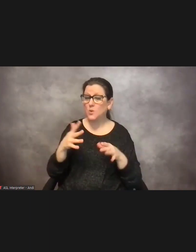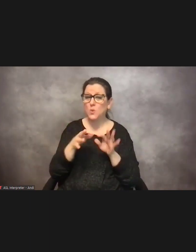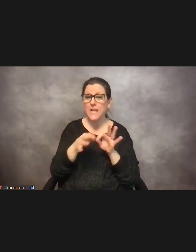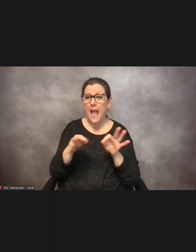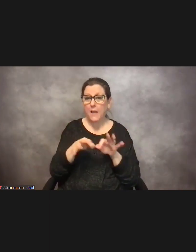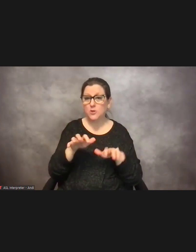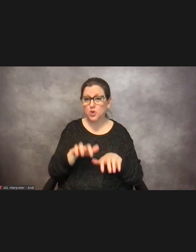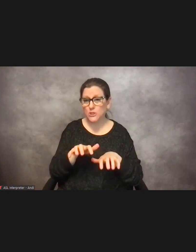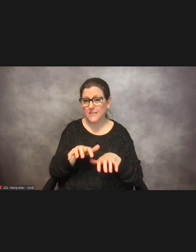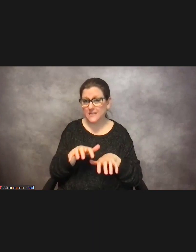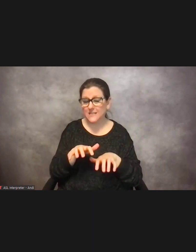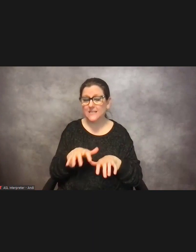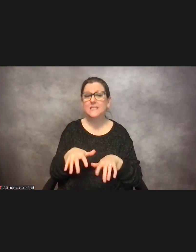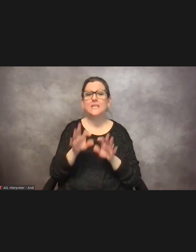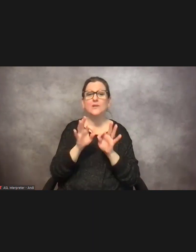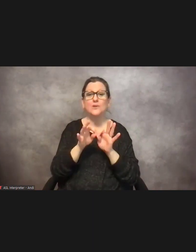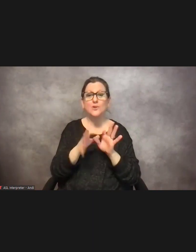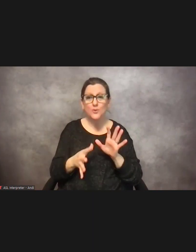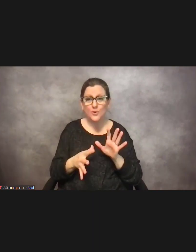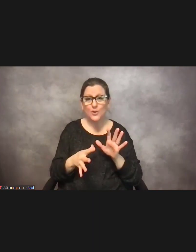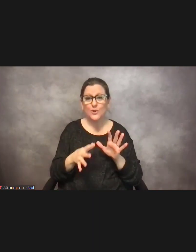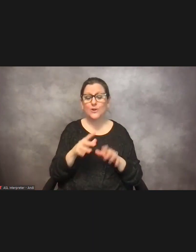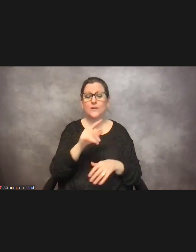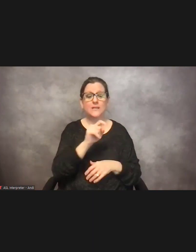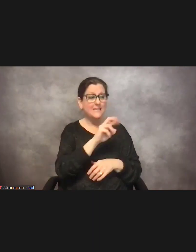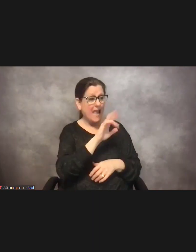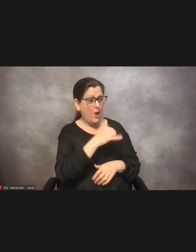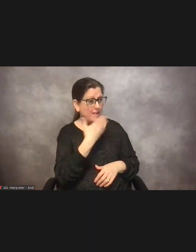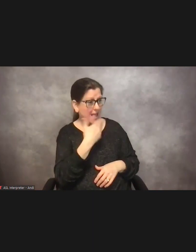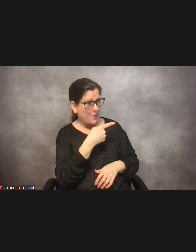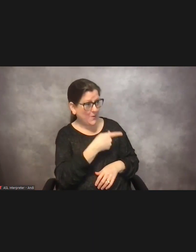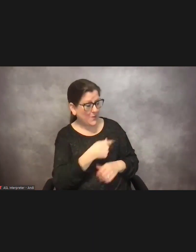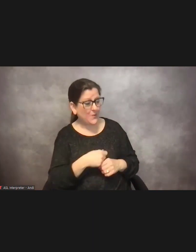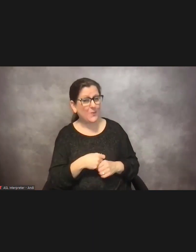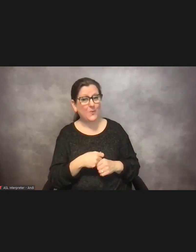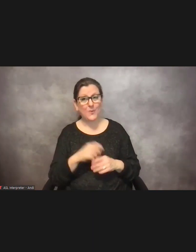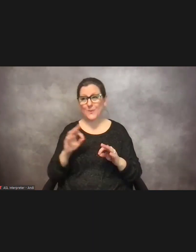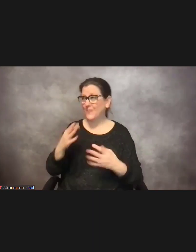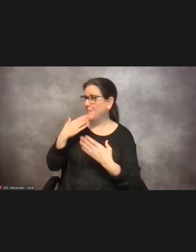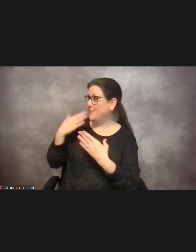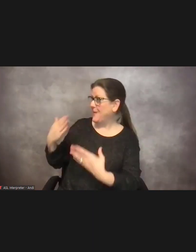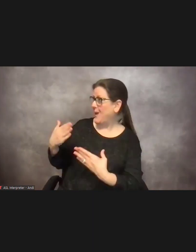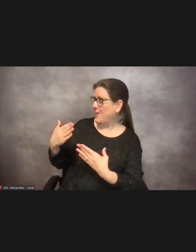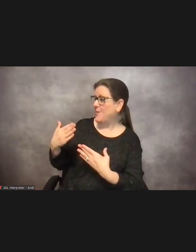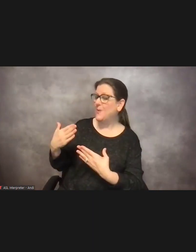Thank you to our captioner, our interpreters, Terry, thank you,